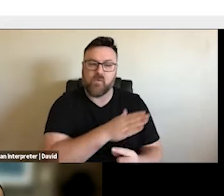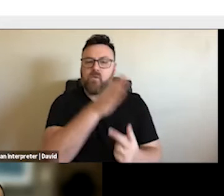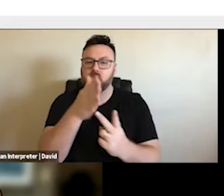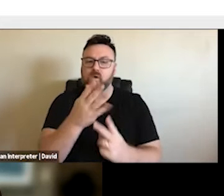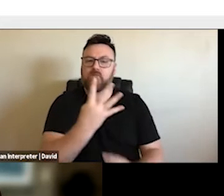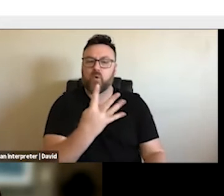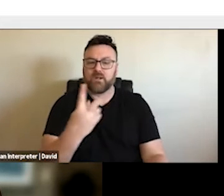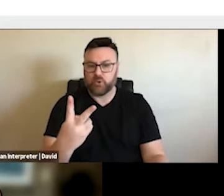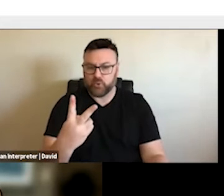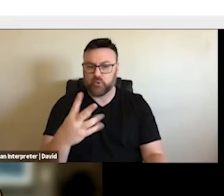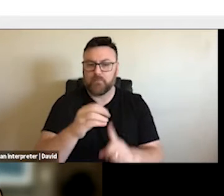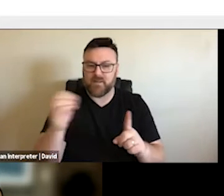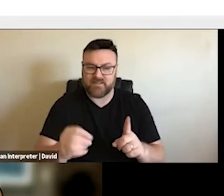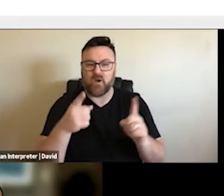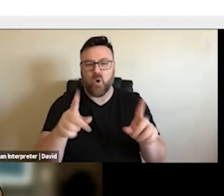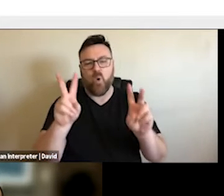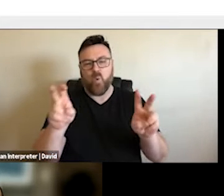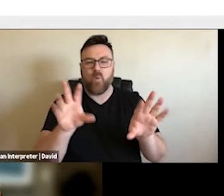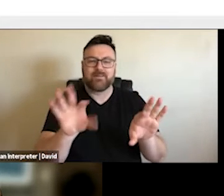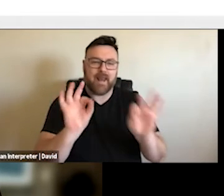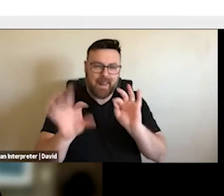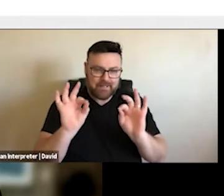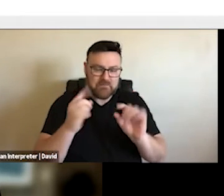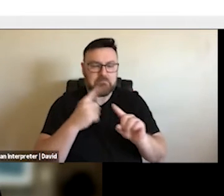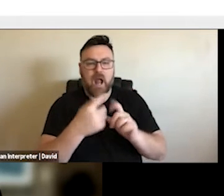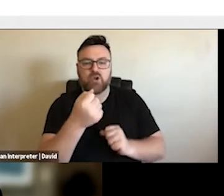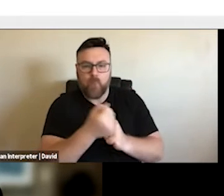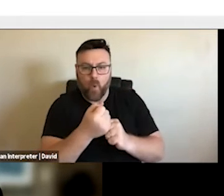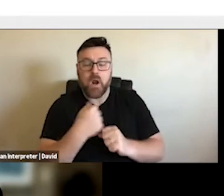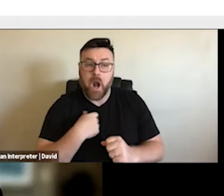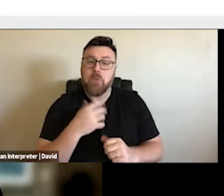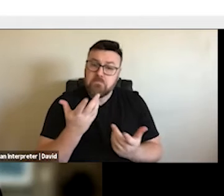we call selective but supportive. They see a small role for digital in their lives.